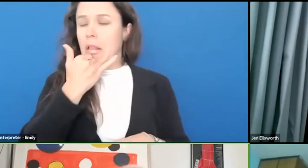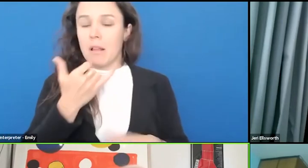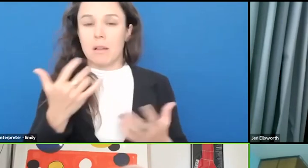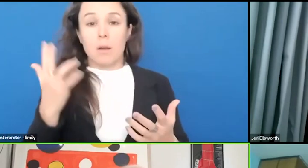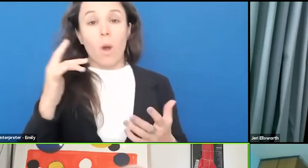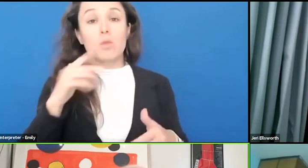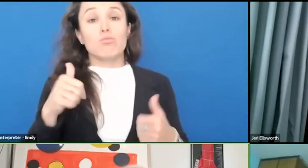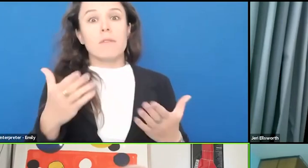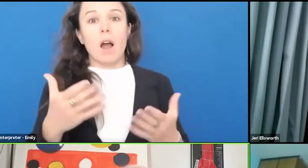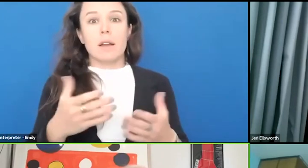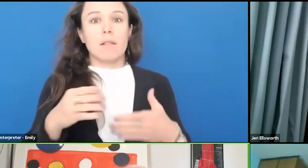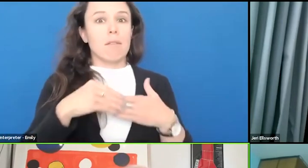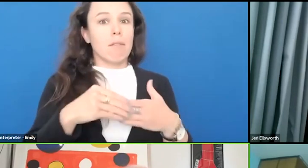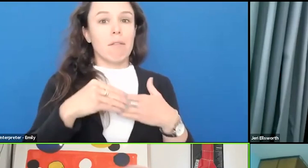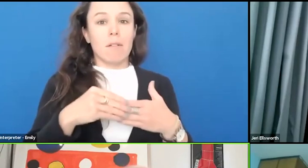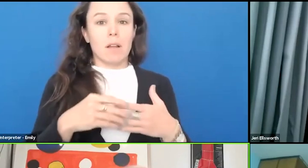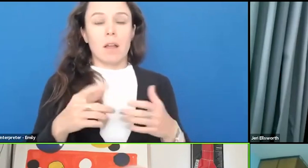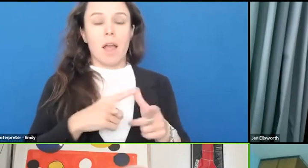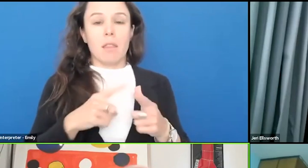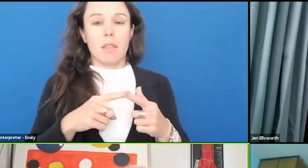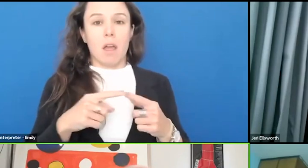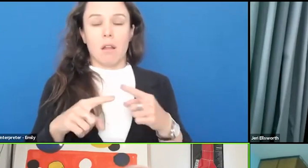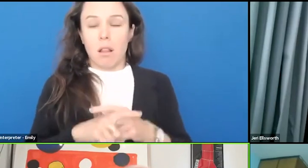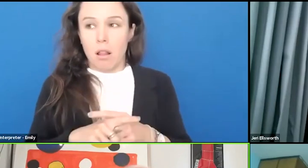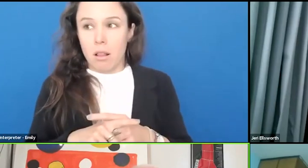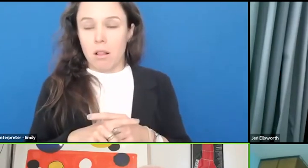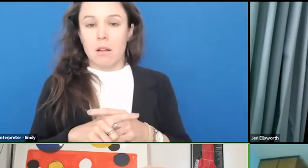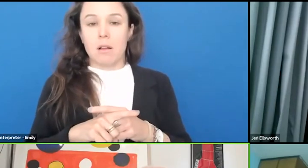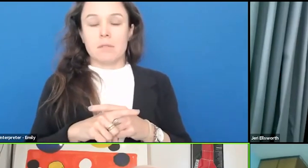flexibility in places where it will get them in trouble. That gets back to either the safe